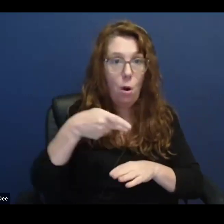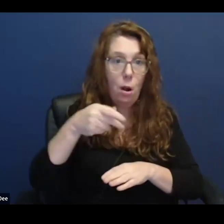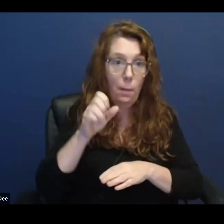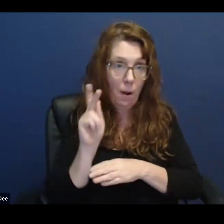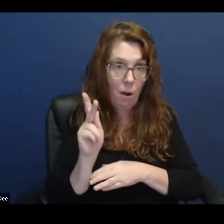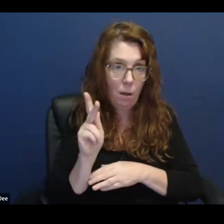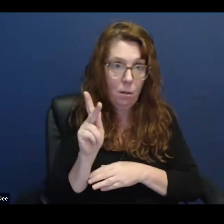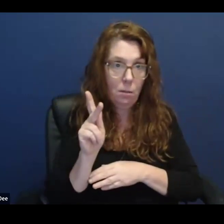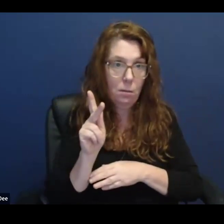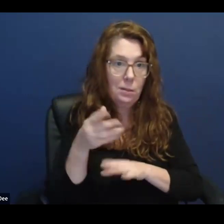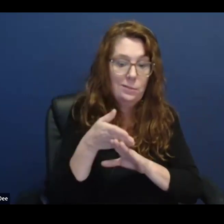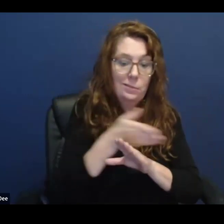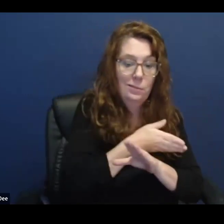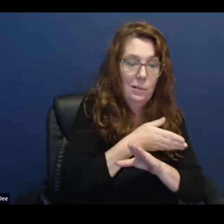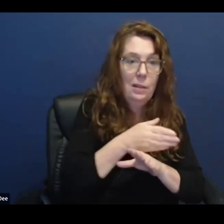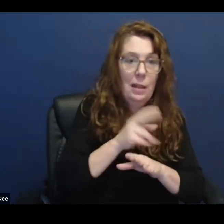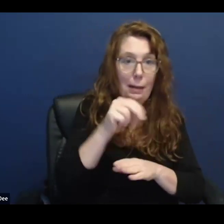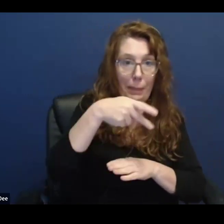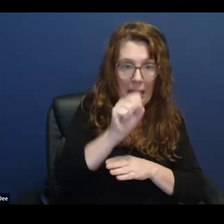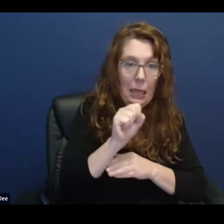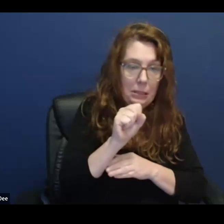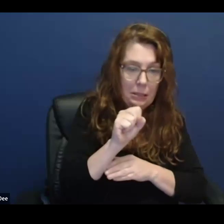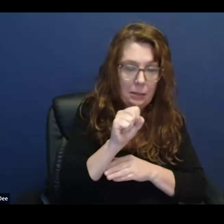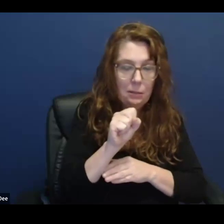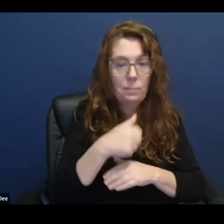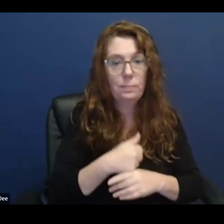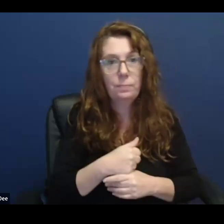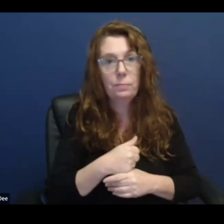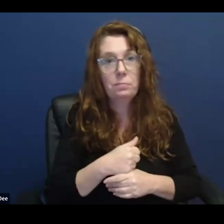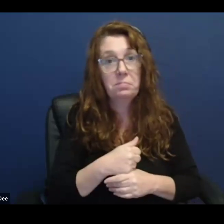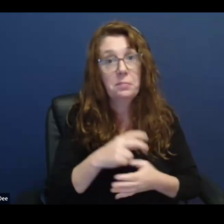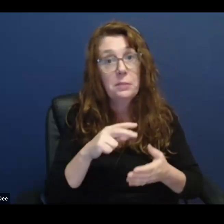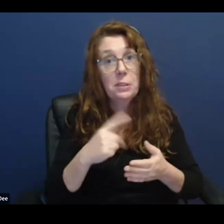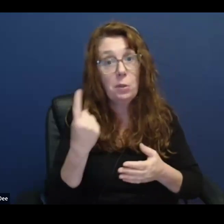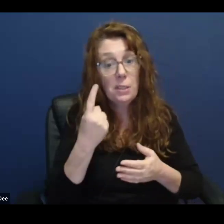predates the National Park Service as an entity. Therefore, if something was removed from the Grand